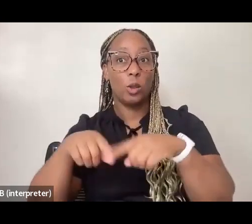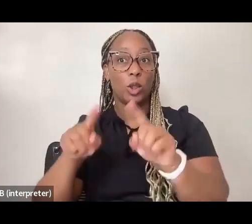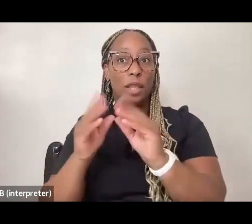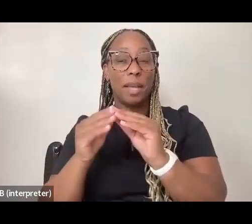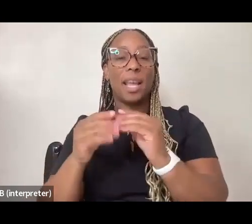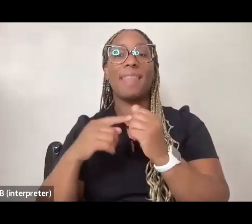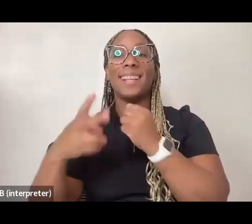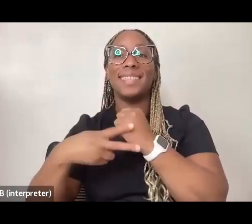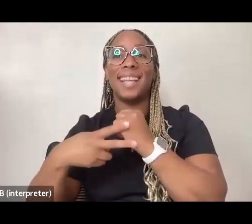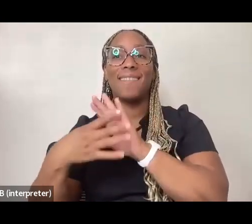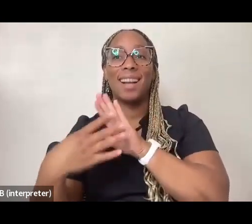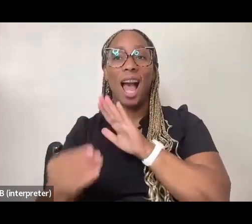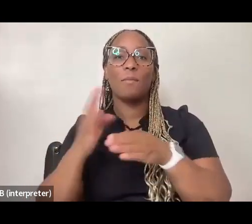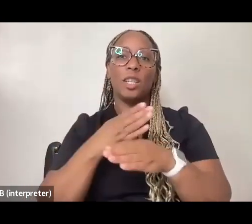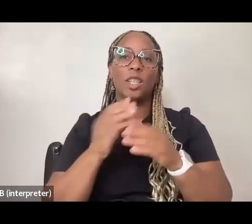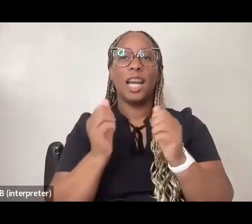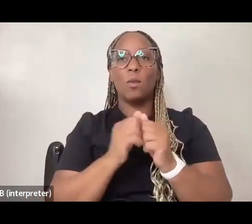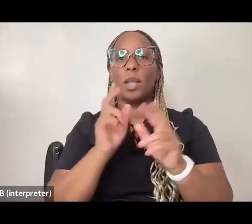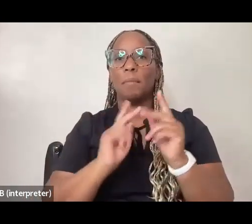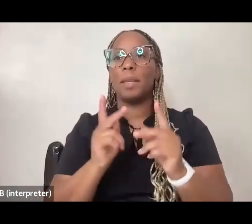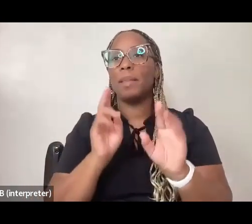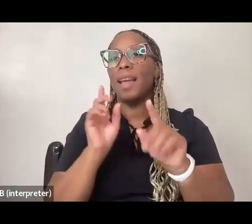copy of that transcript to share with the attendees after the fact.